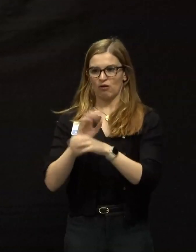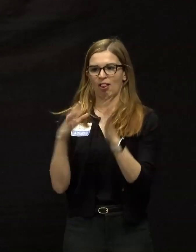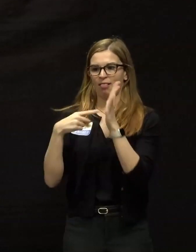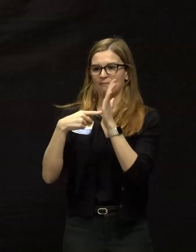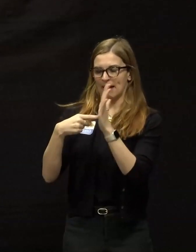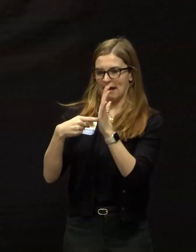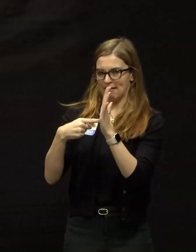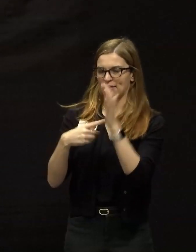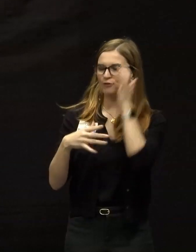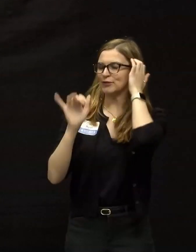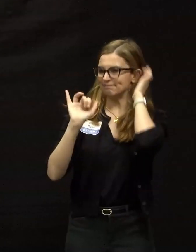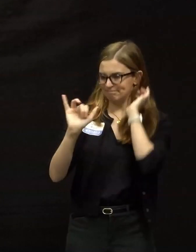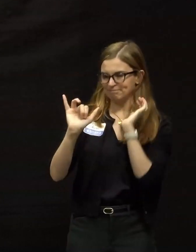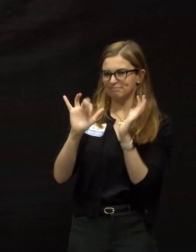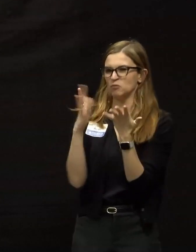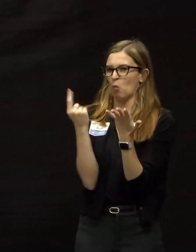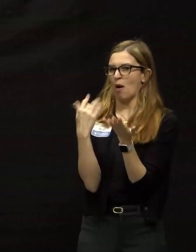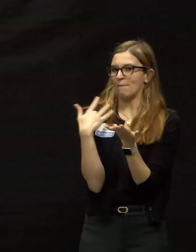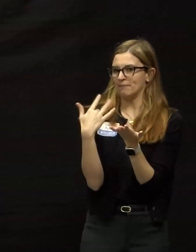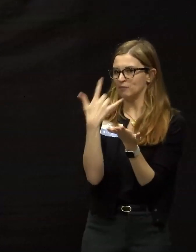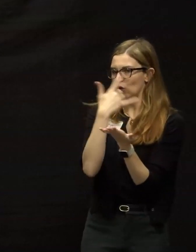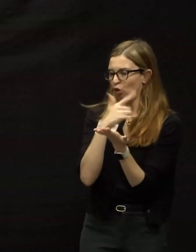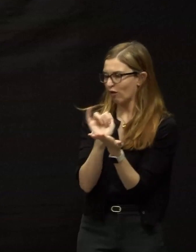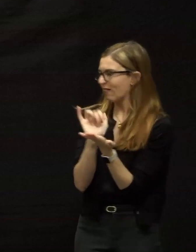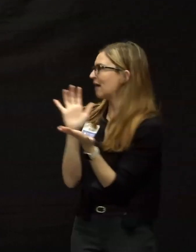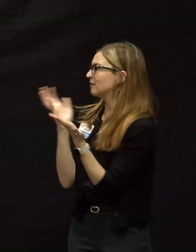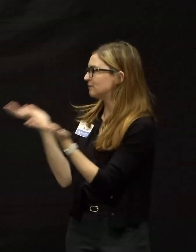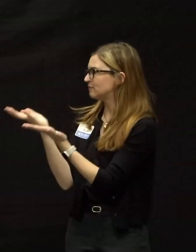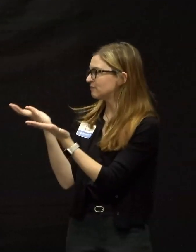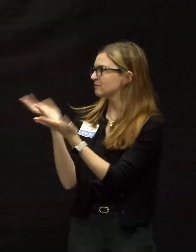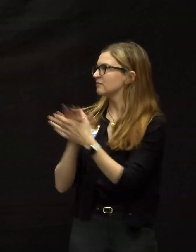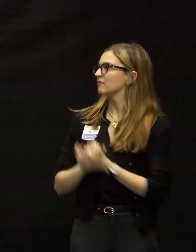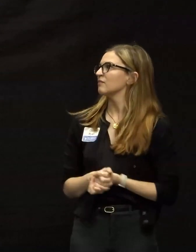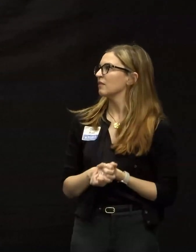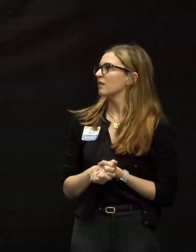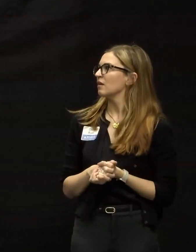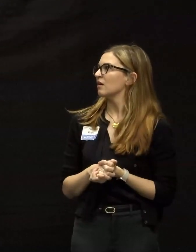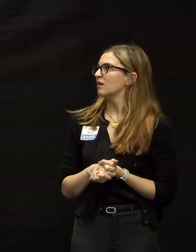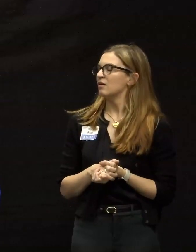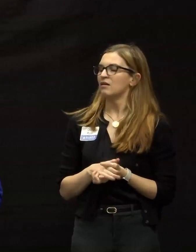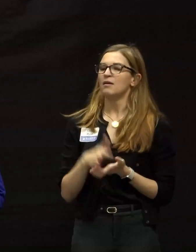but these are the more traditional models that we've used. So we wanna tell you what those typically look like.